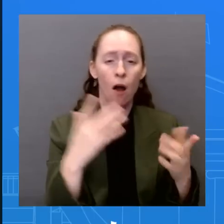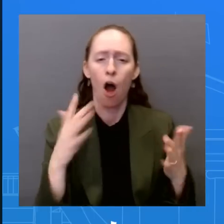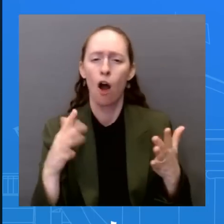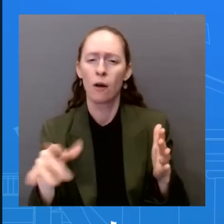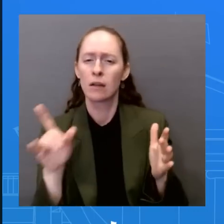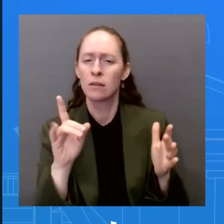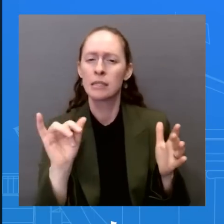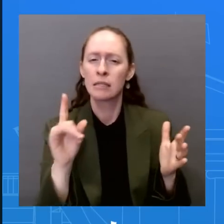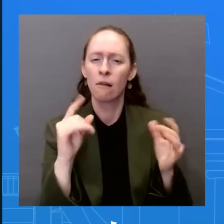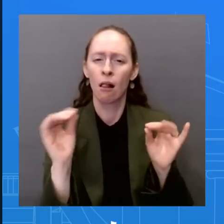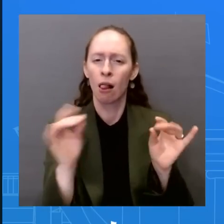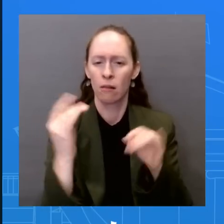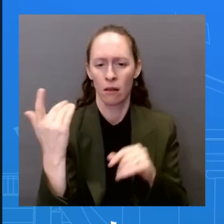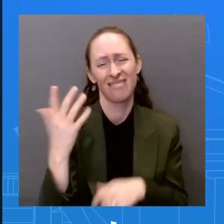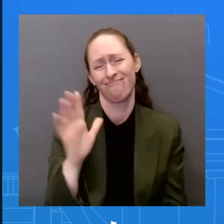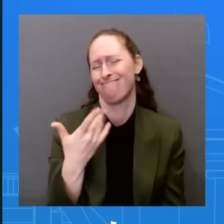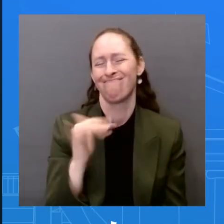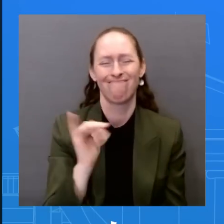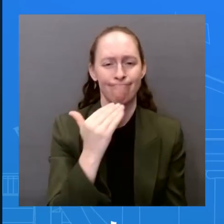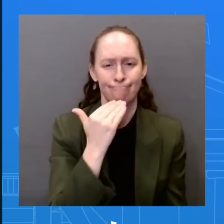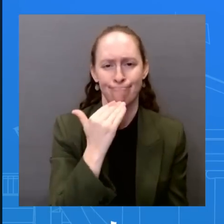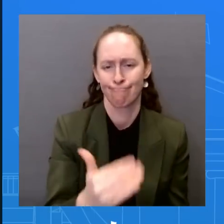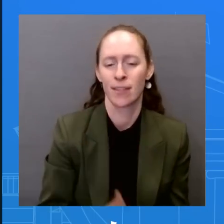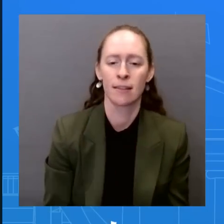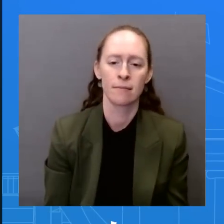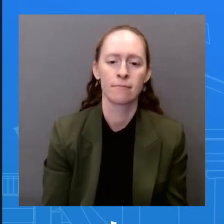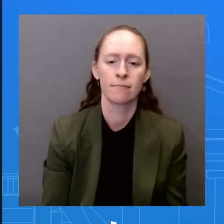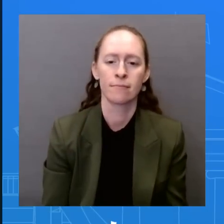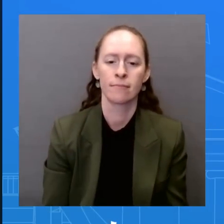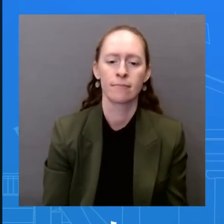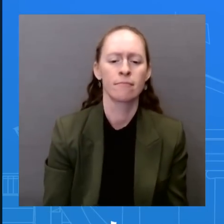and we'll keep looking for ways as gas increases and --